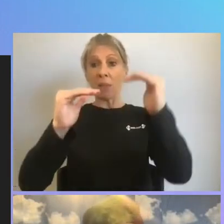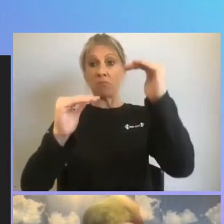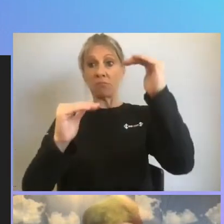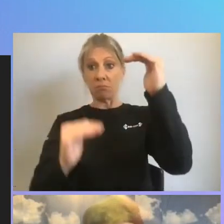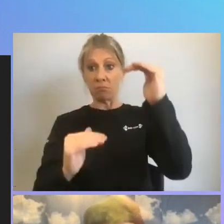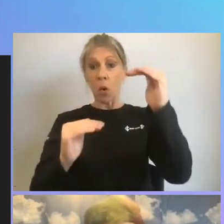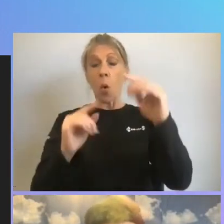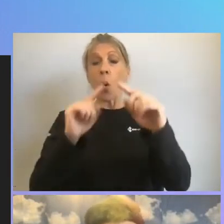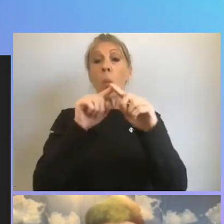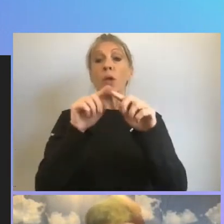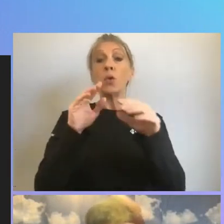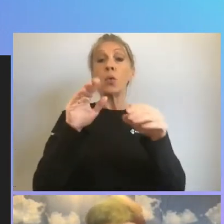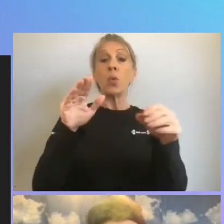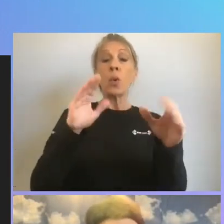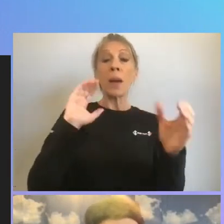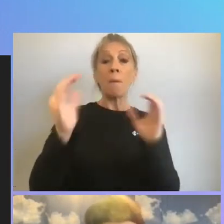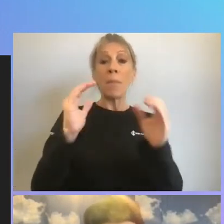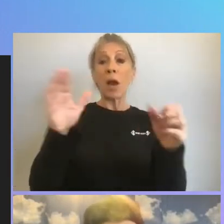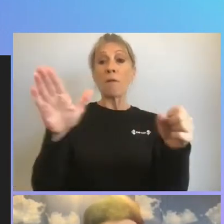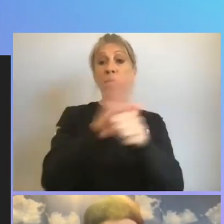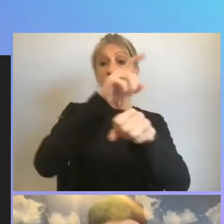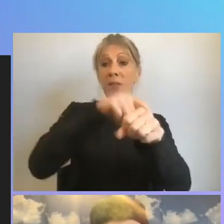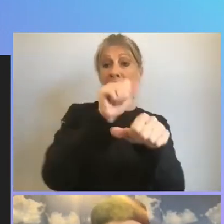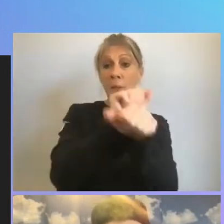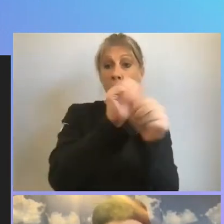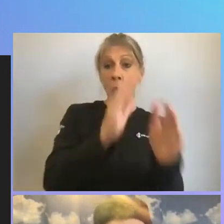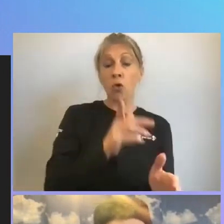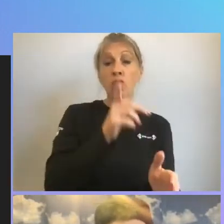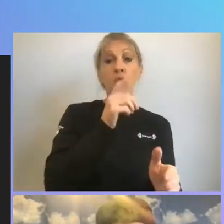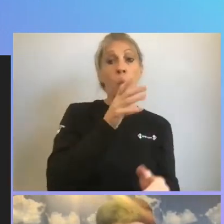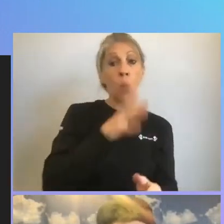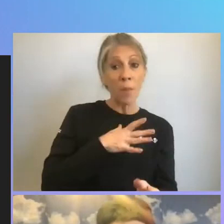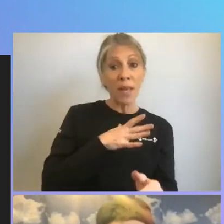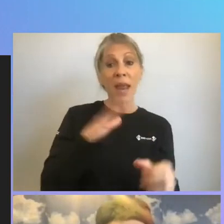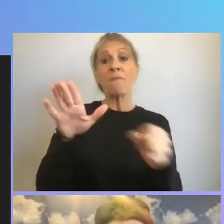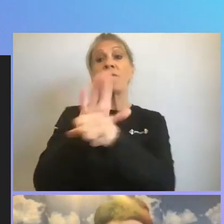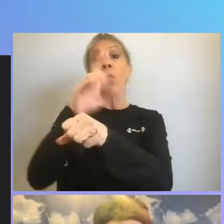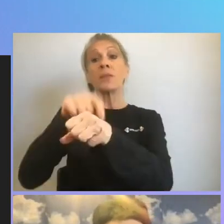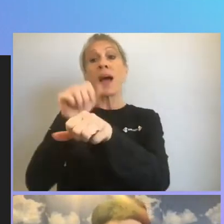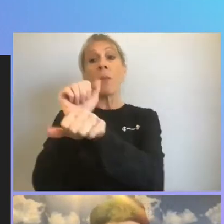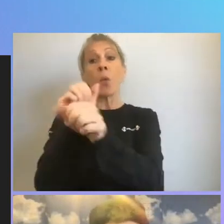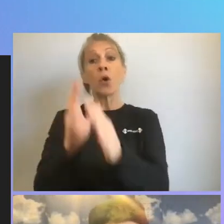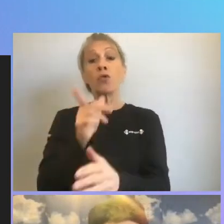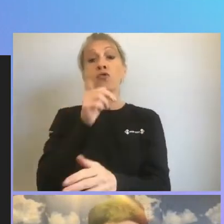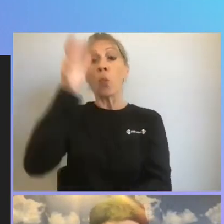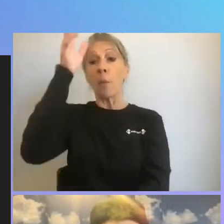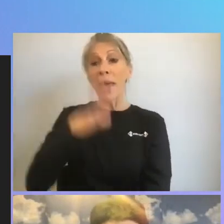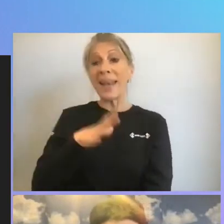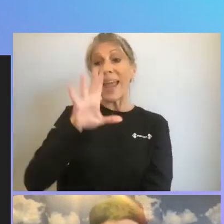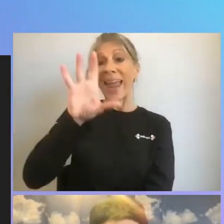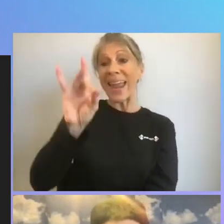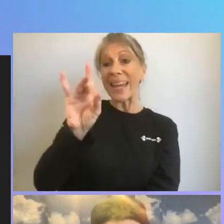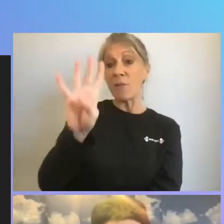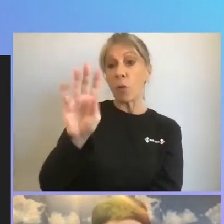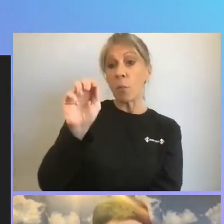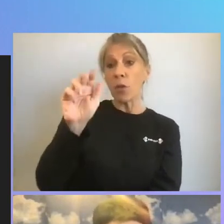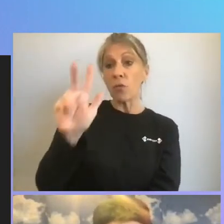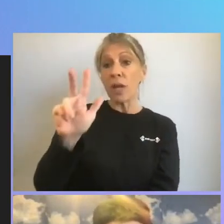time workers who are women and full time workers who are men.